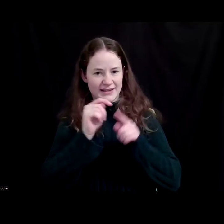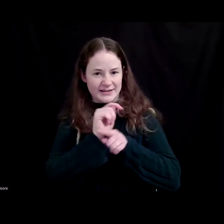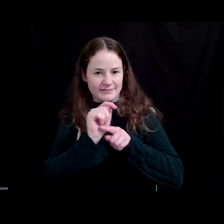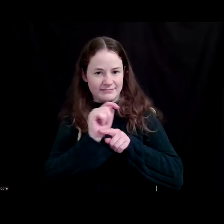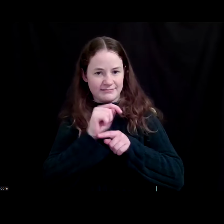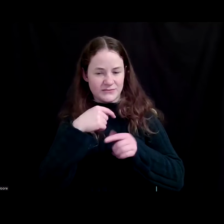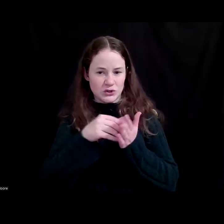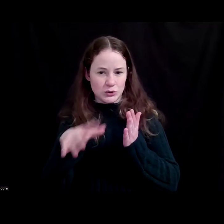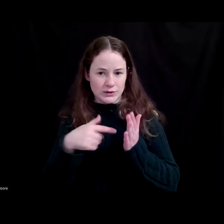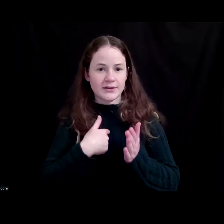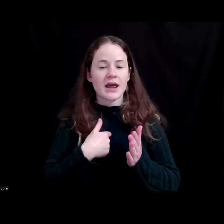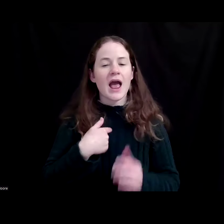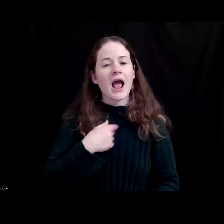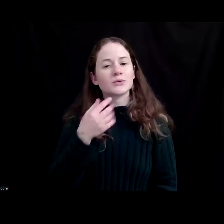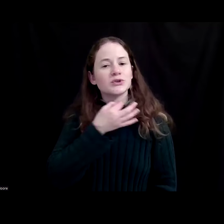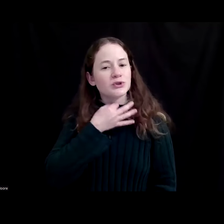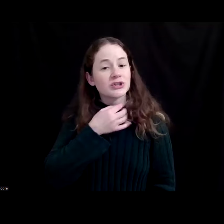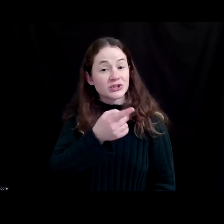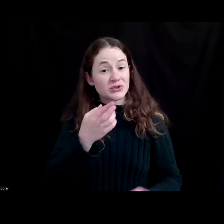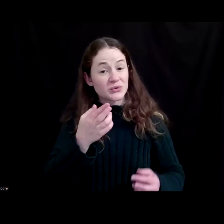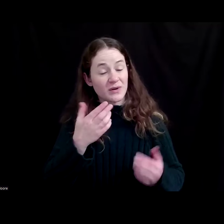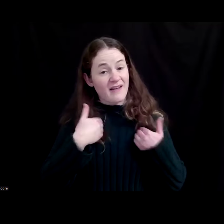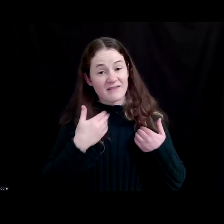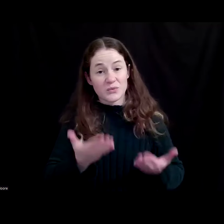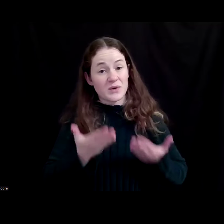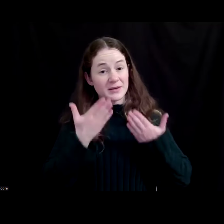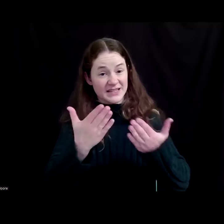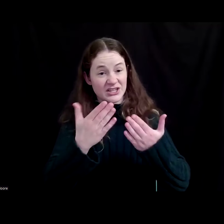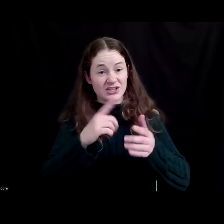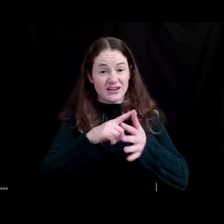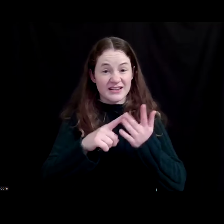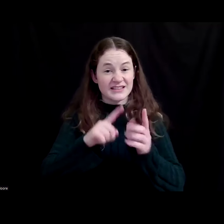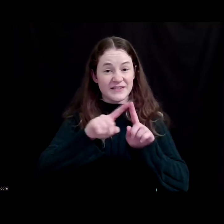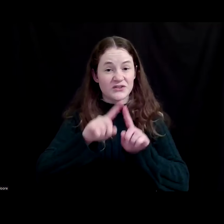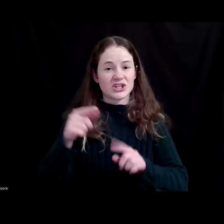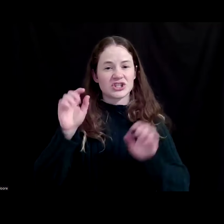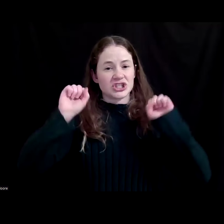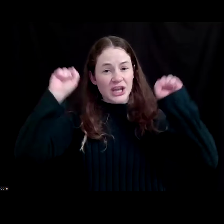like gyms, um, that might have some programs for disabled folks. I know. Um